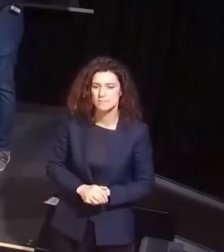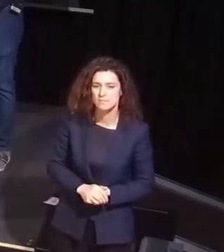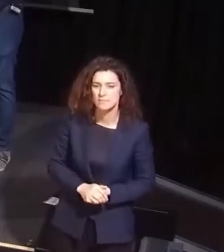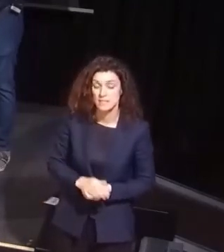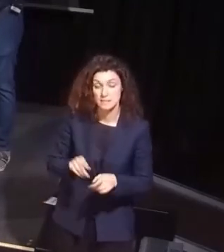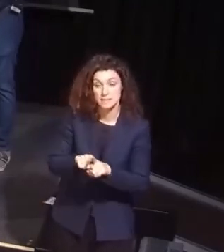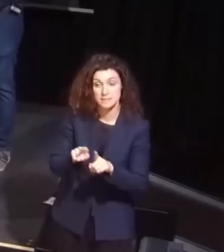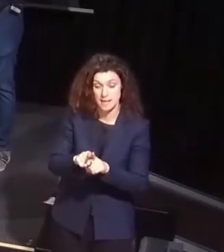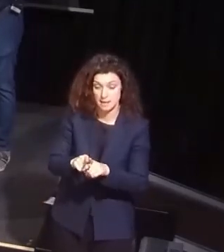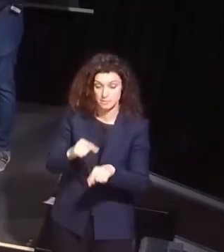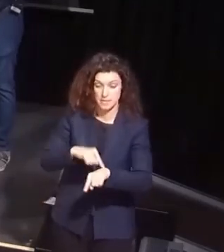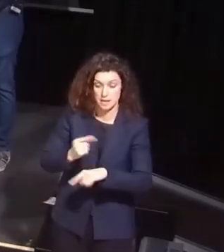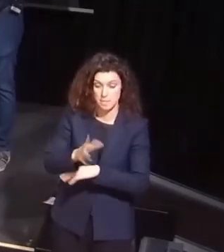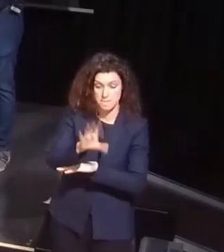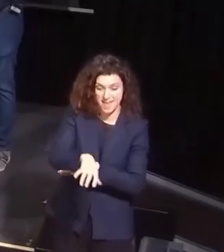that he really started to smile again.